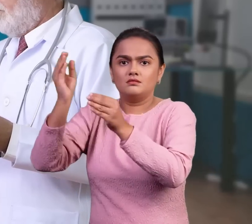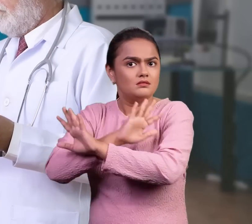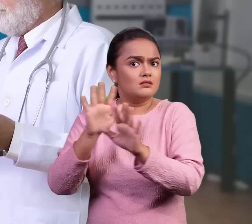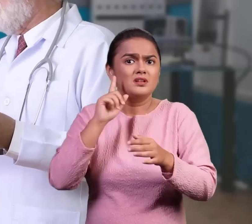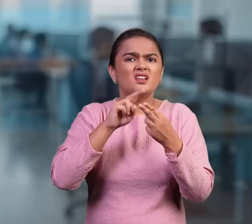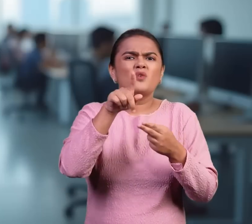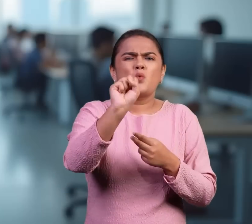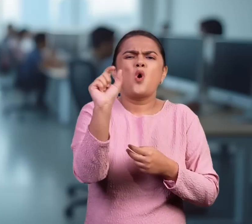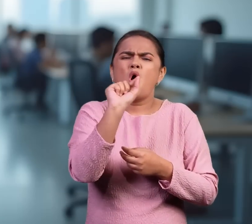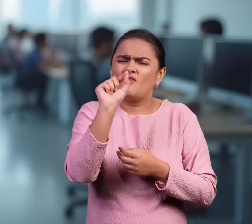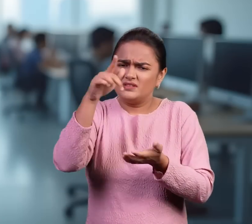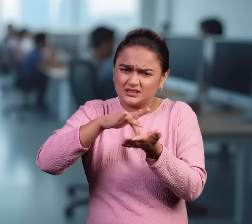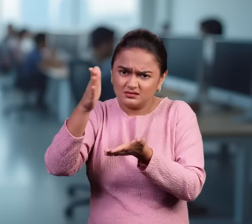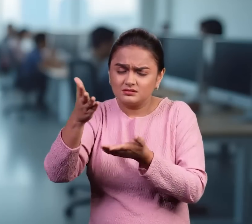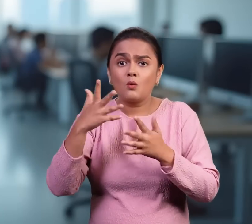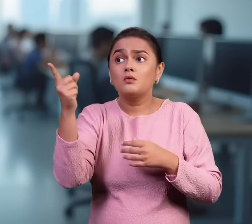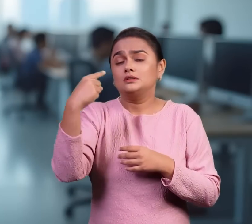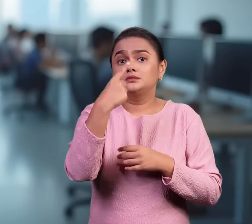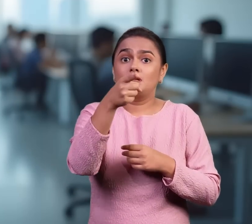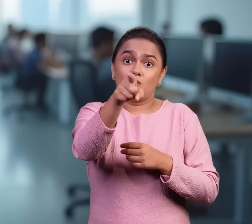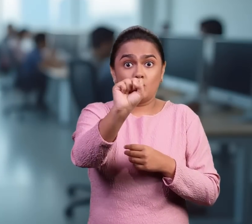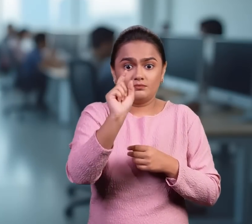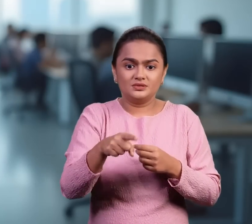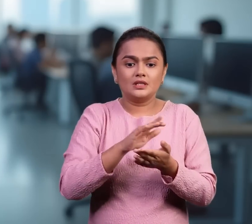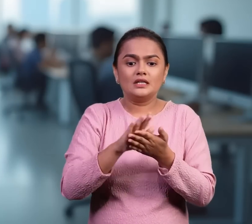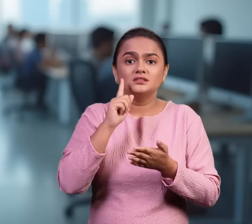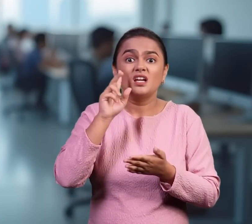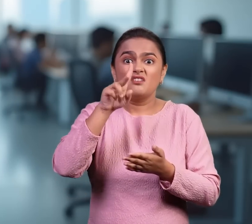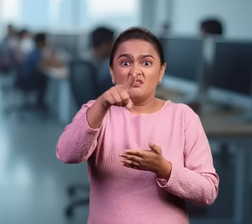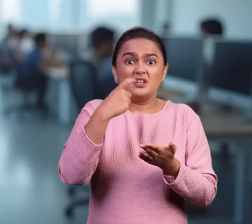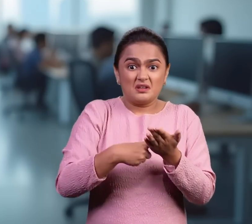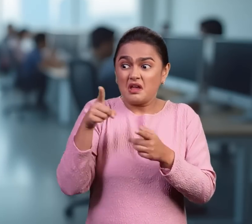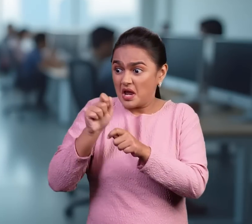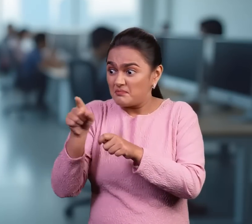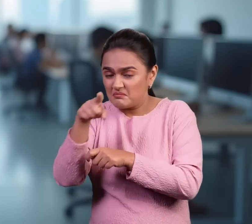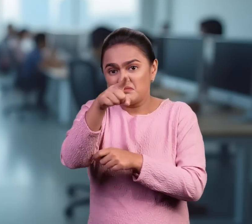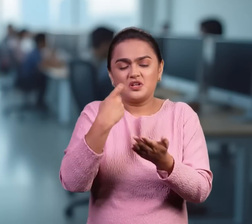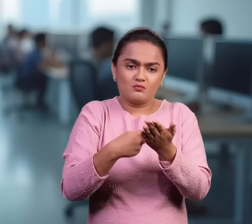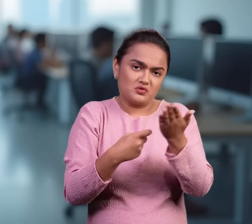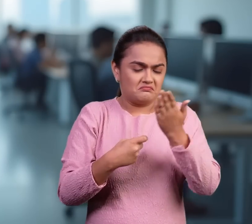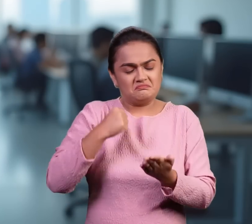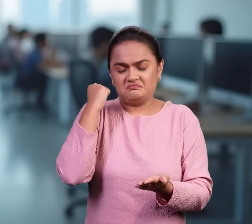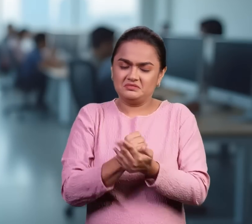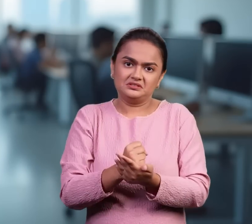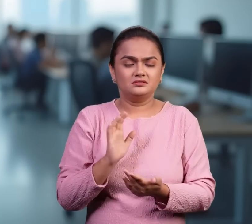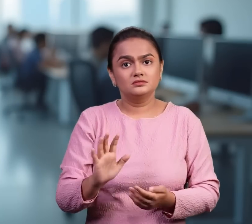If you are required to report HIV status at your workplace or elsewhere,